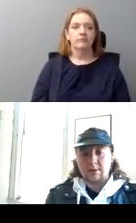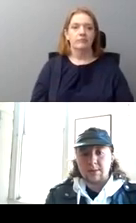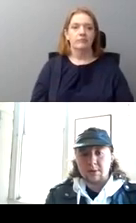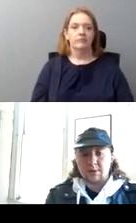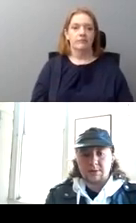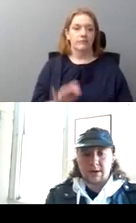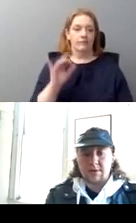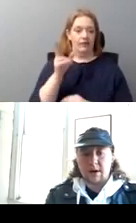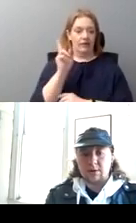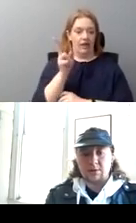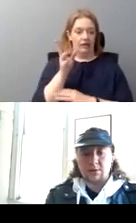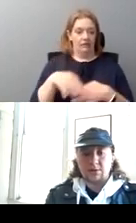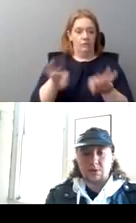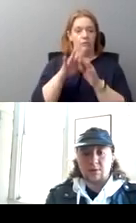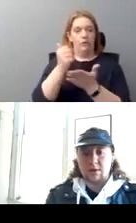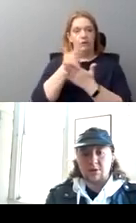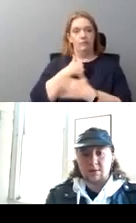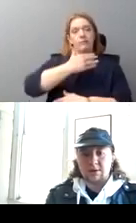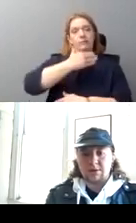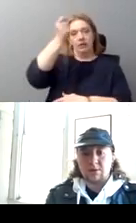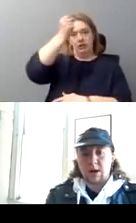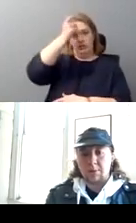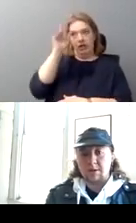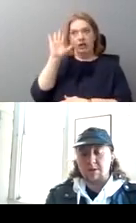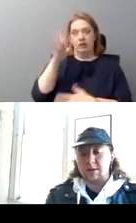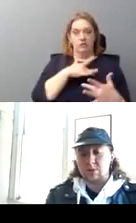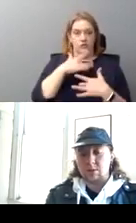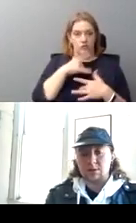deeper understanding of Ireland's concerns with intergenerational collaboration in his works.